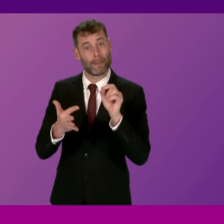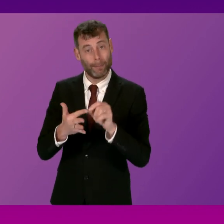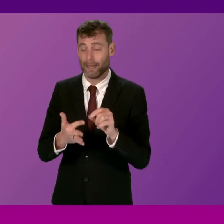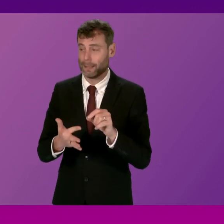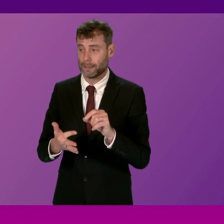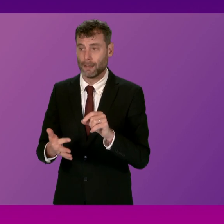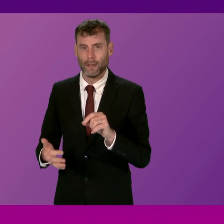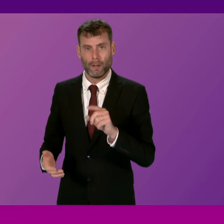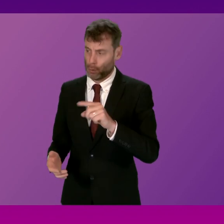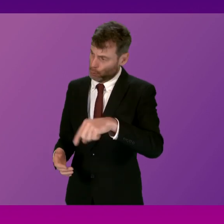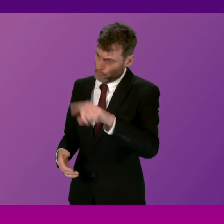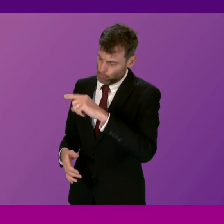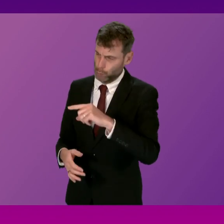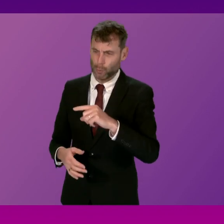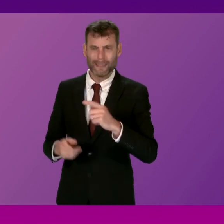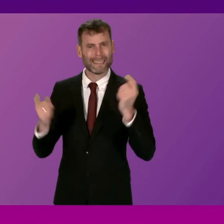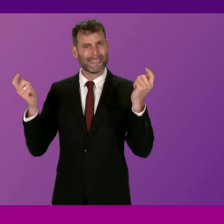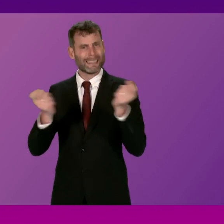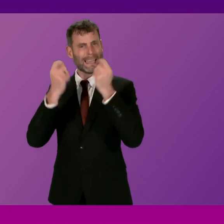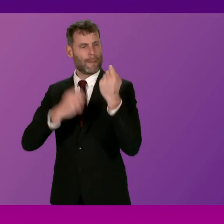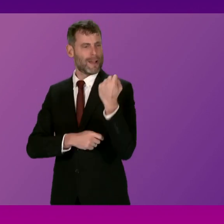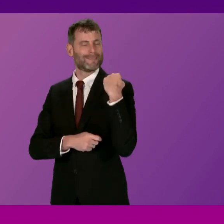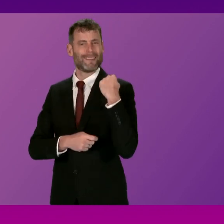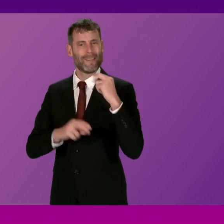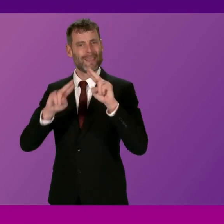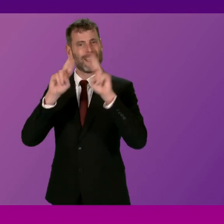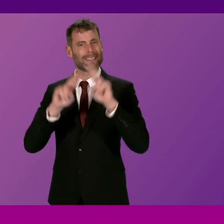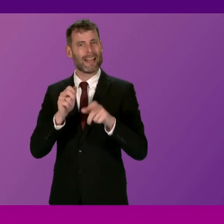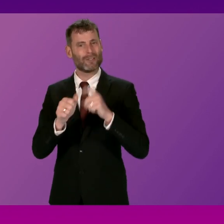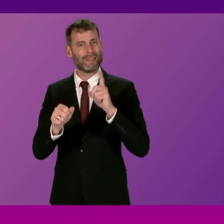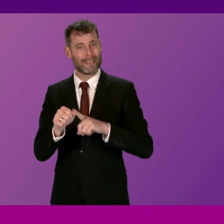to mark that international day, particularly the organisation of the summit on 25 November.